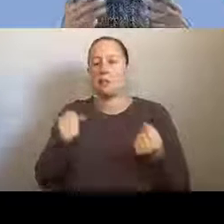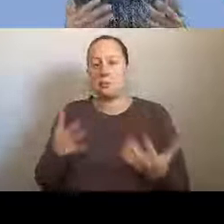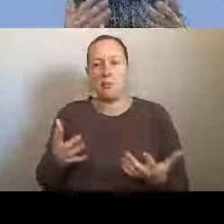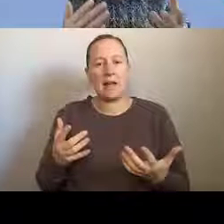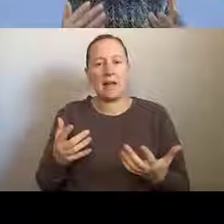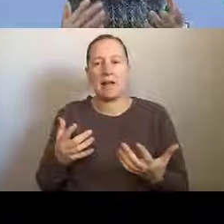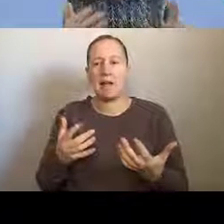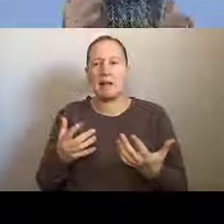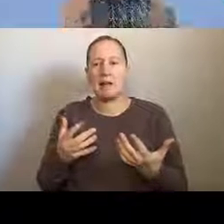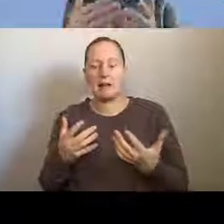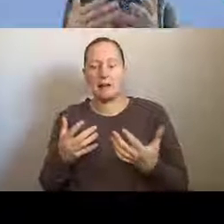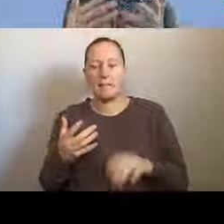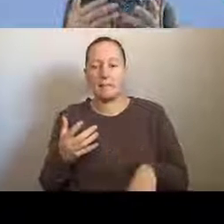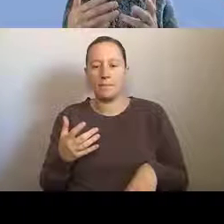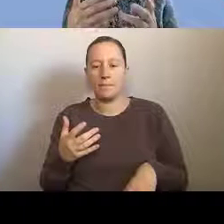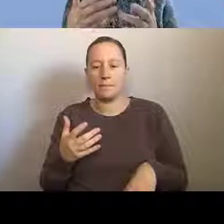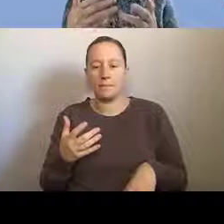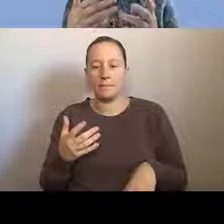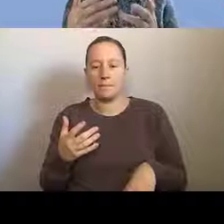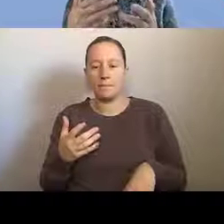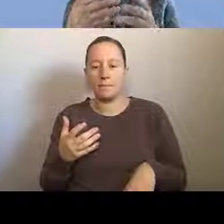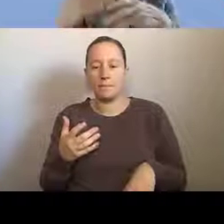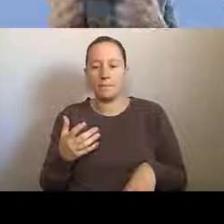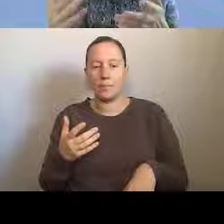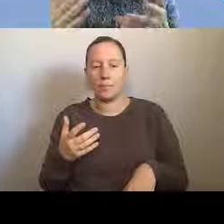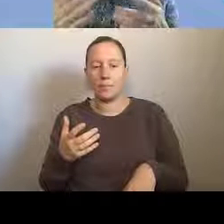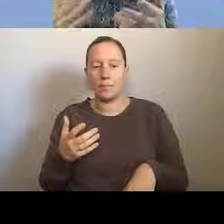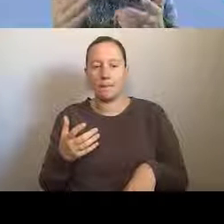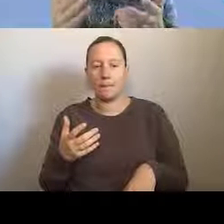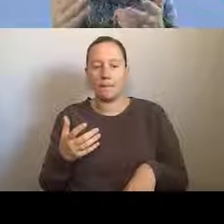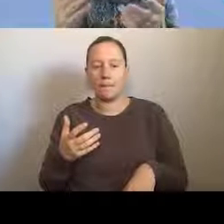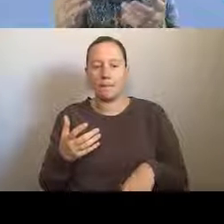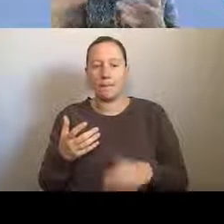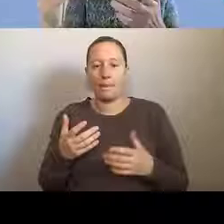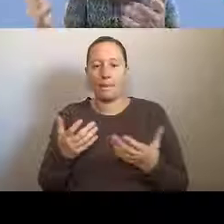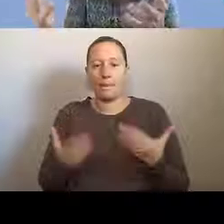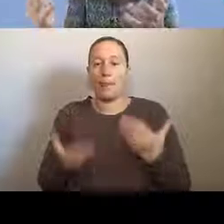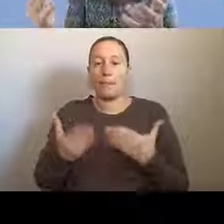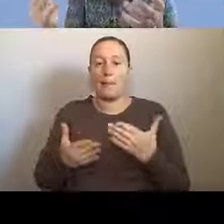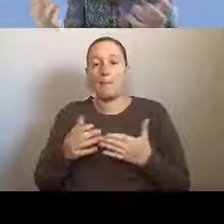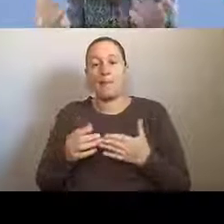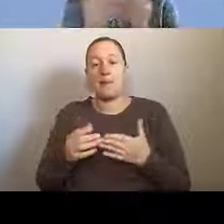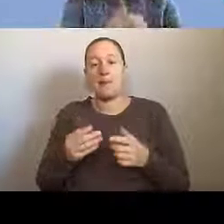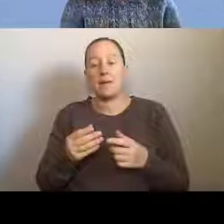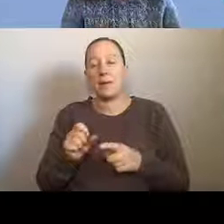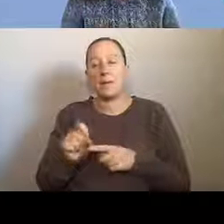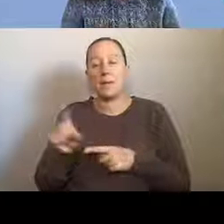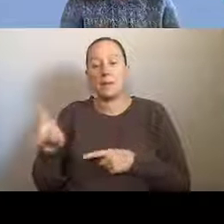they may have the occasions to send the project out and somebody else may be doing part of it for them.